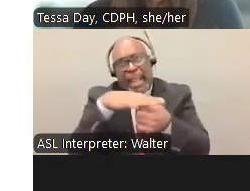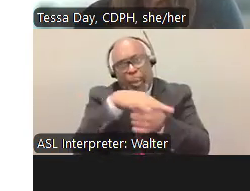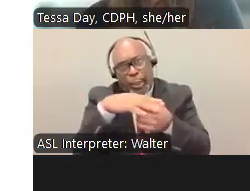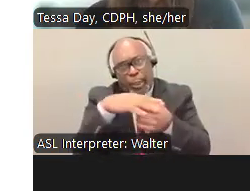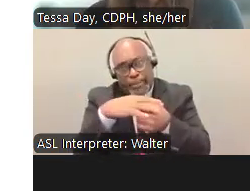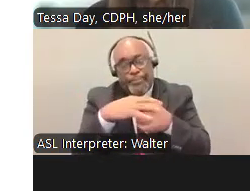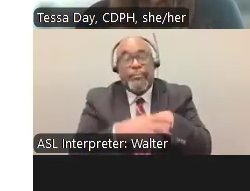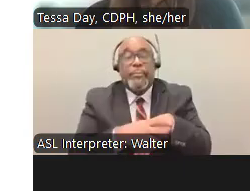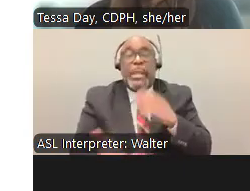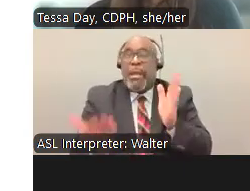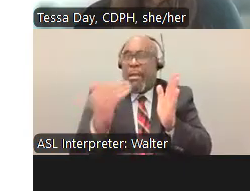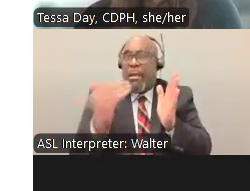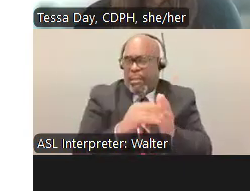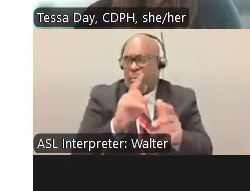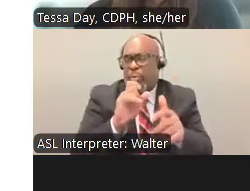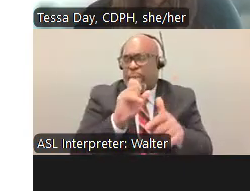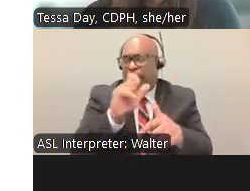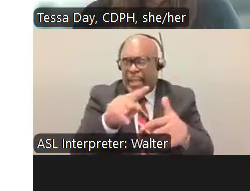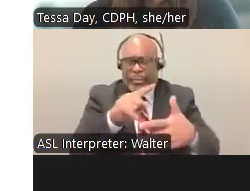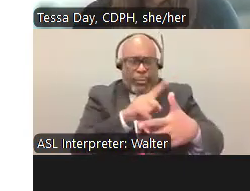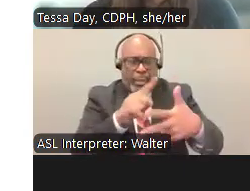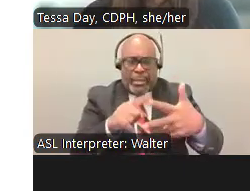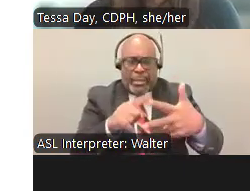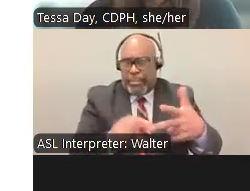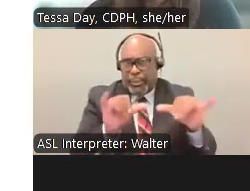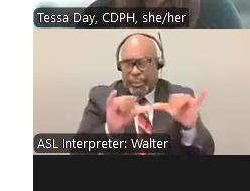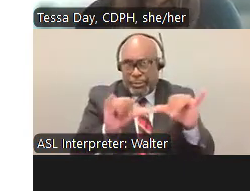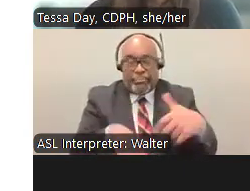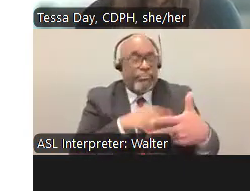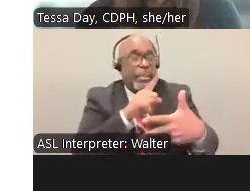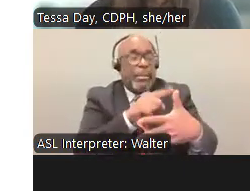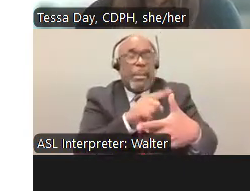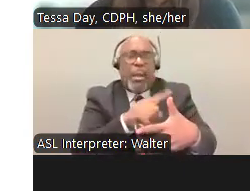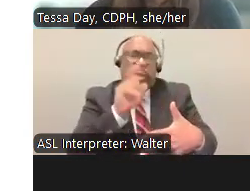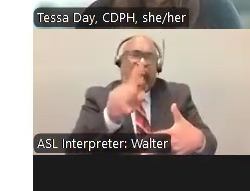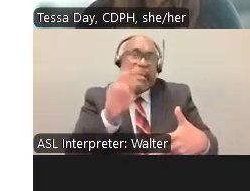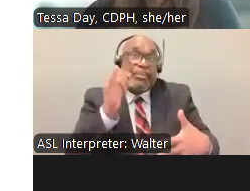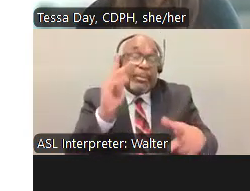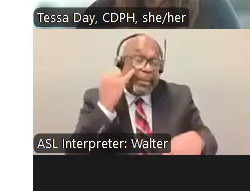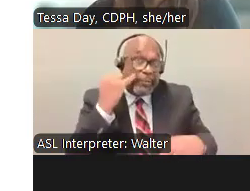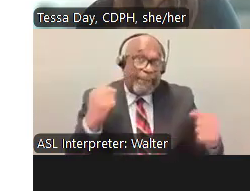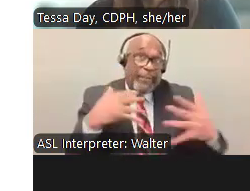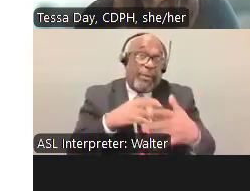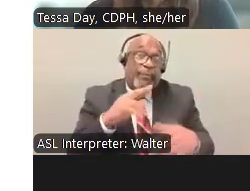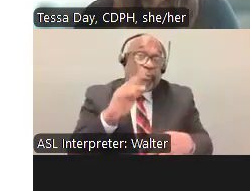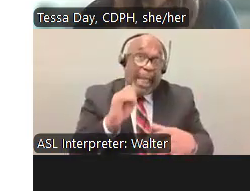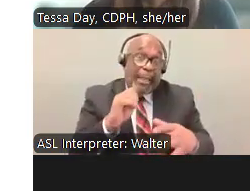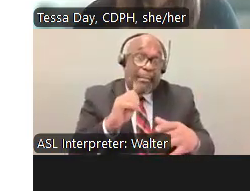13:30:15 again, we asked about 3 different metrics. First, we asked people if the 13:30:18 fear of crime prevents them from 13:30:19 doing things that they would